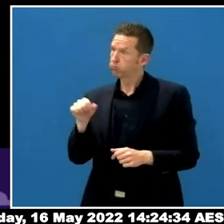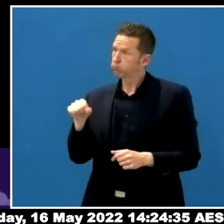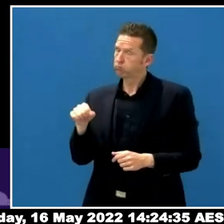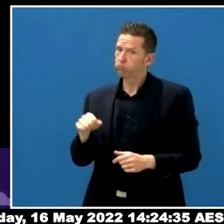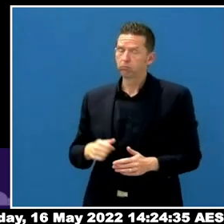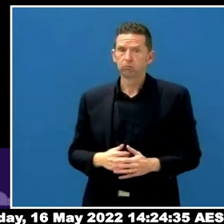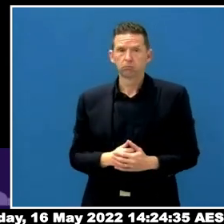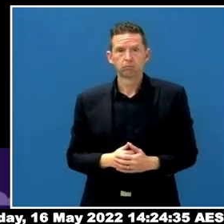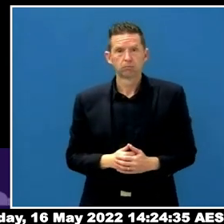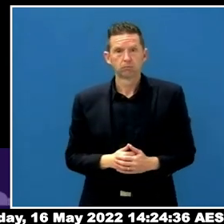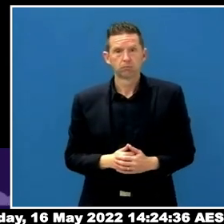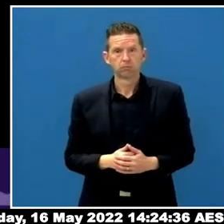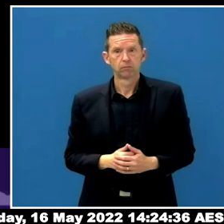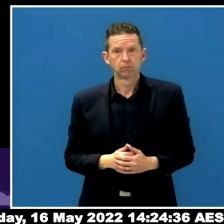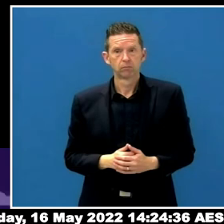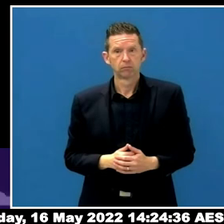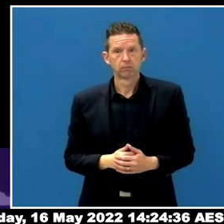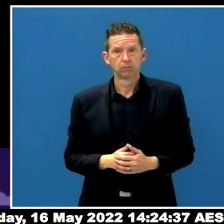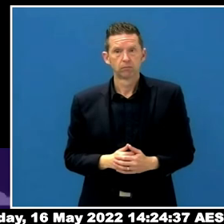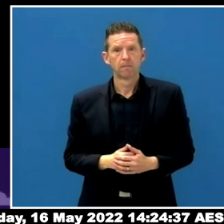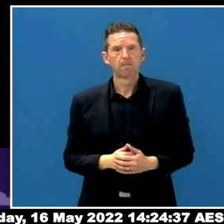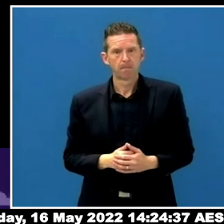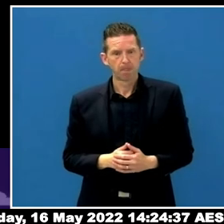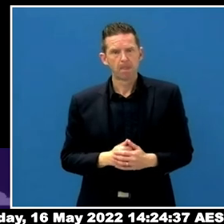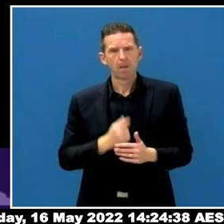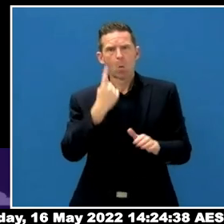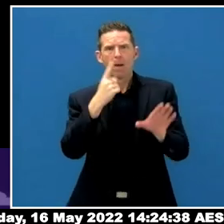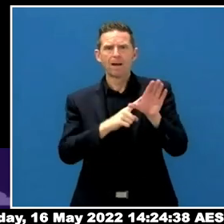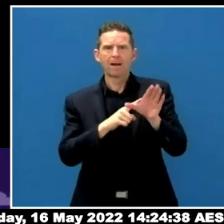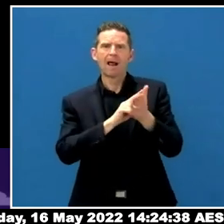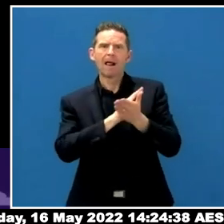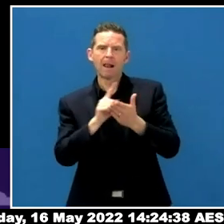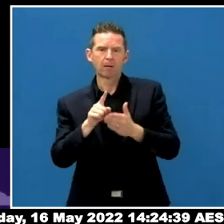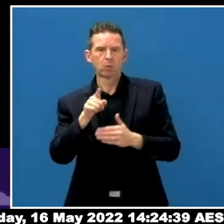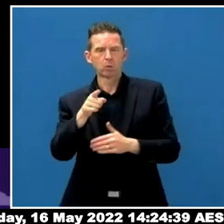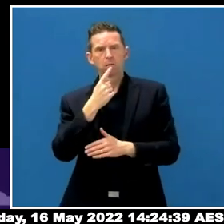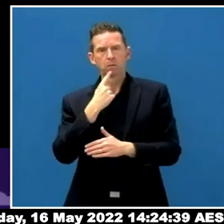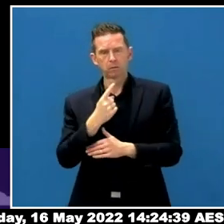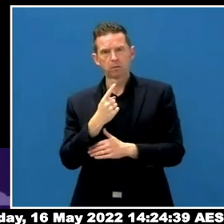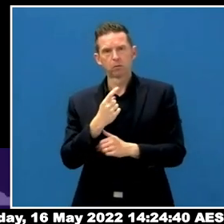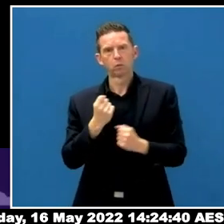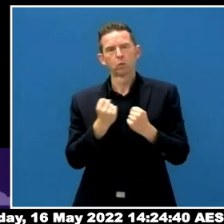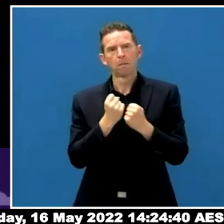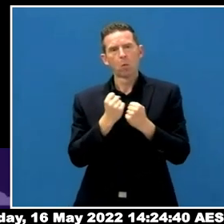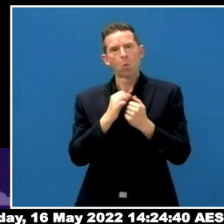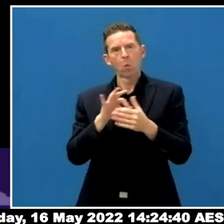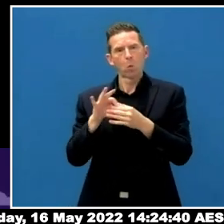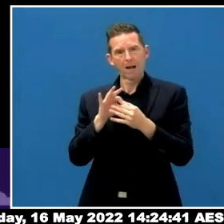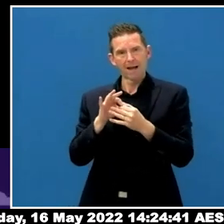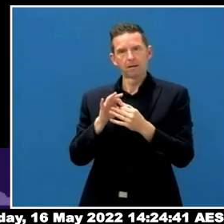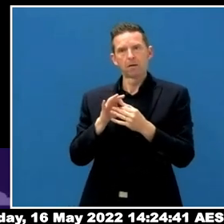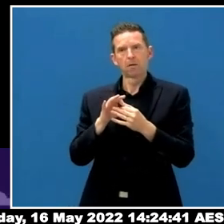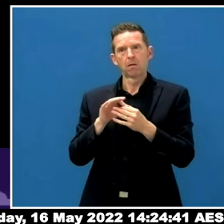And then the following year, I think you've given some evidence the Support Coordinator came on board to assist you and Simon?